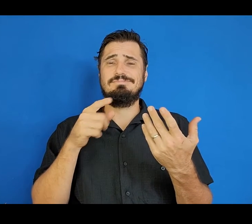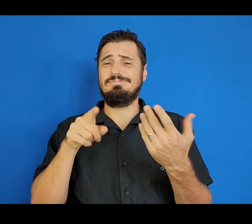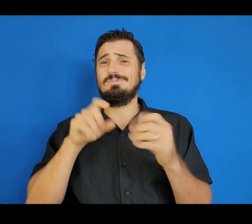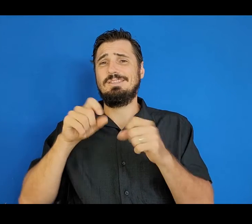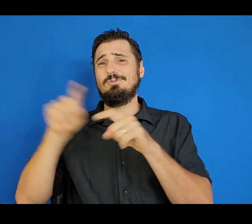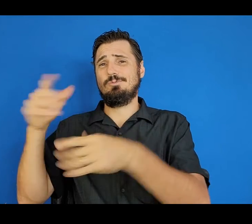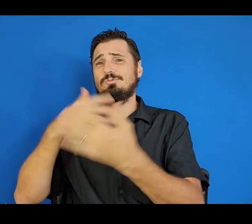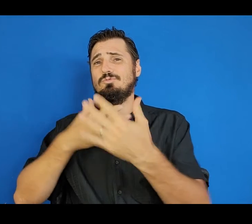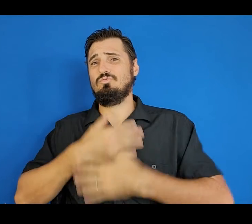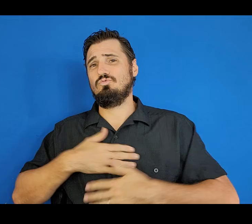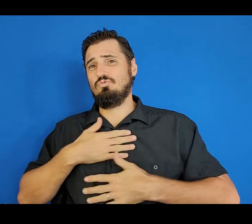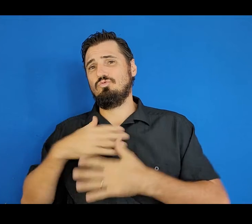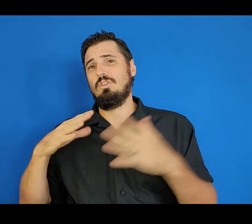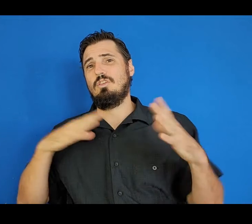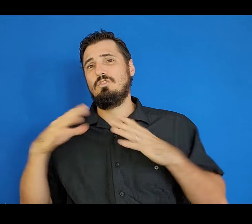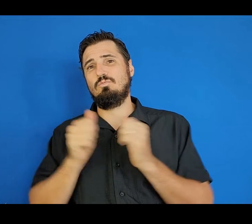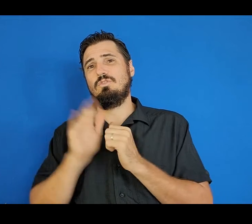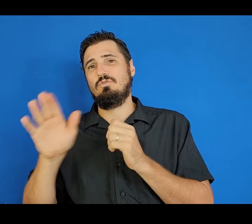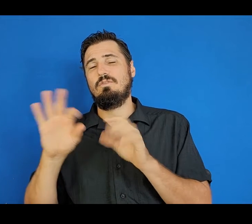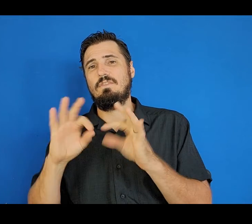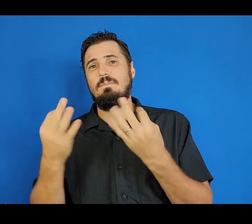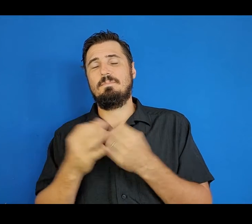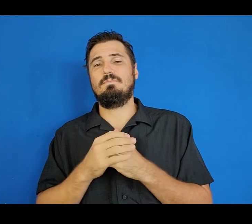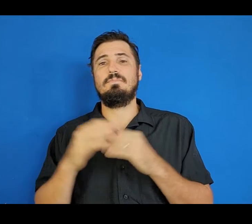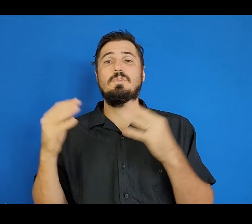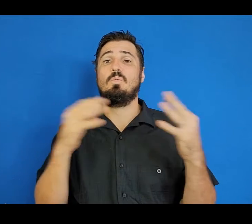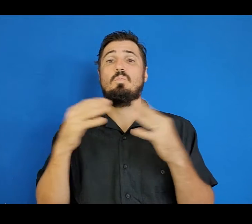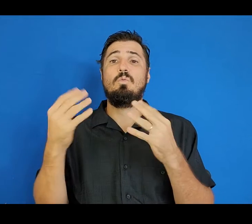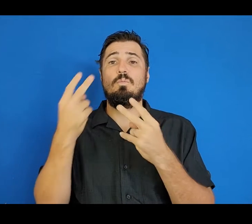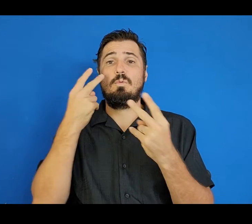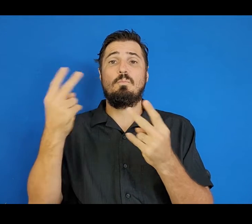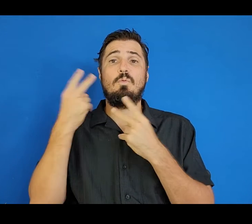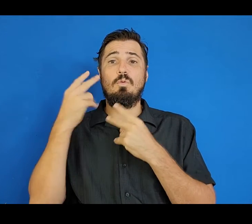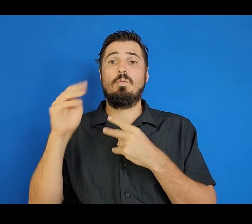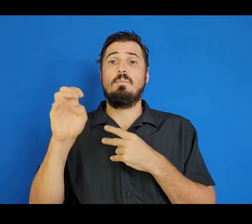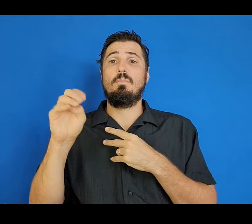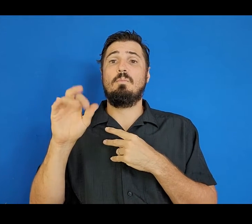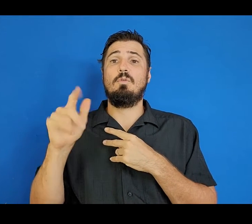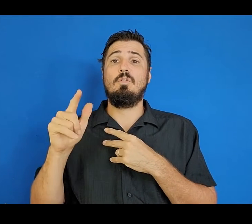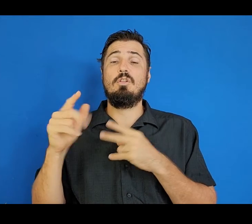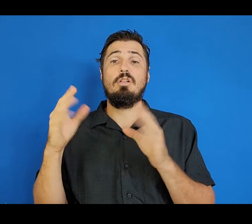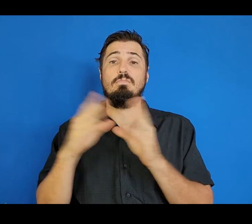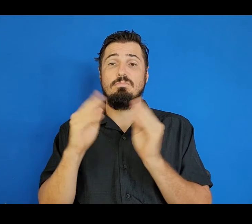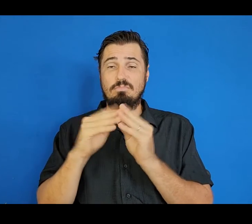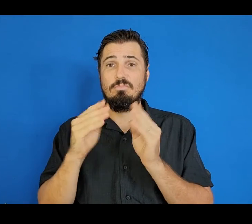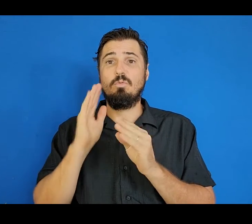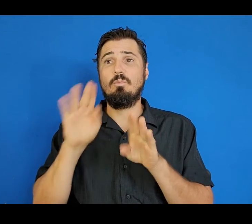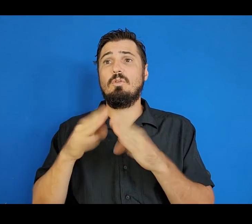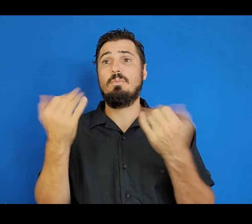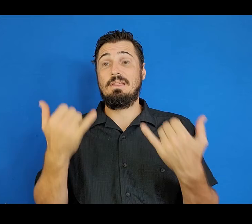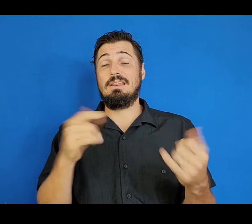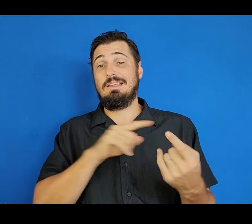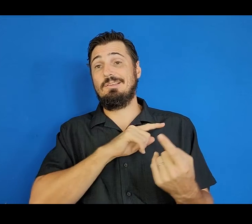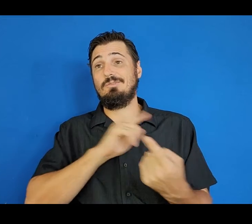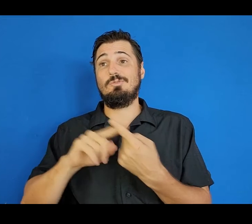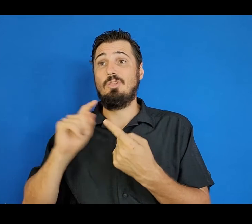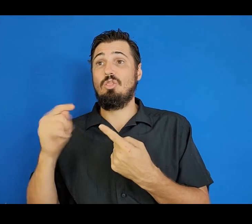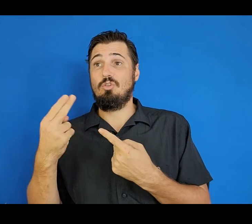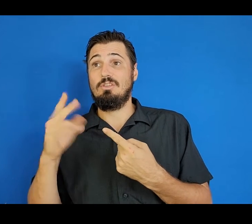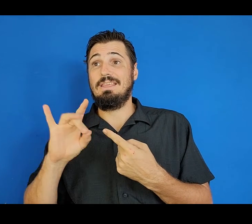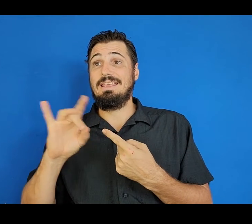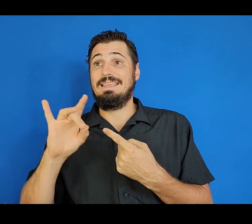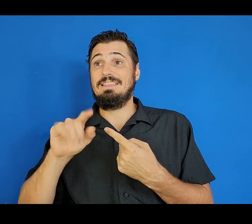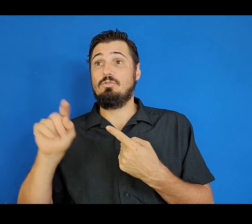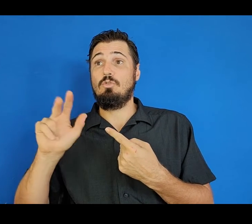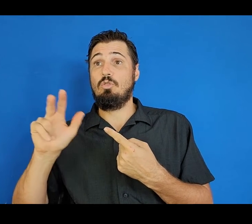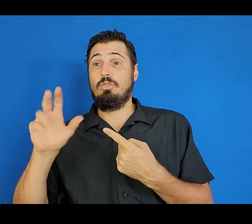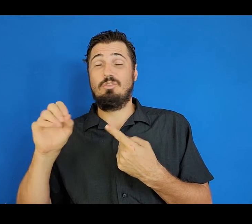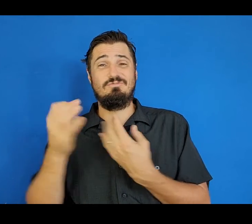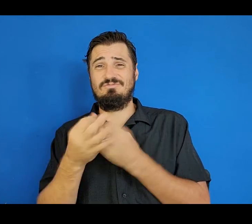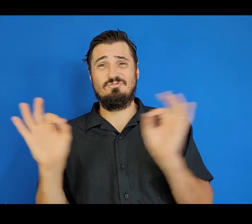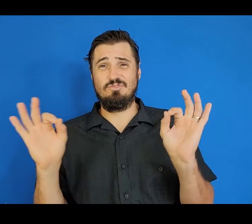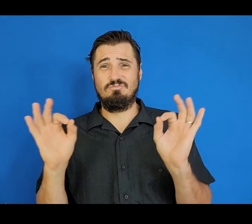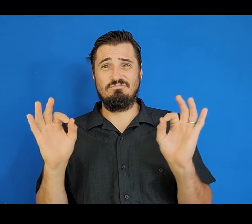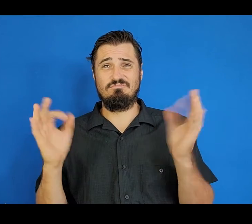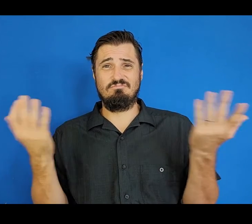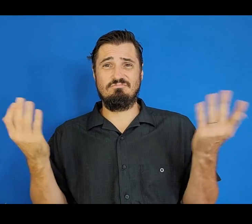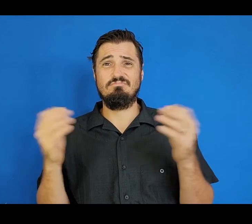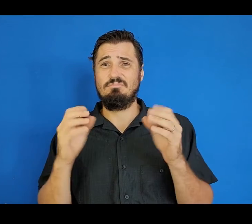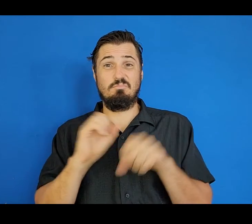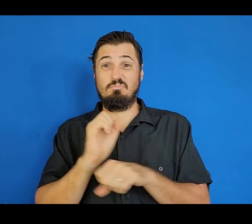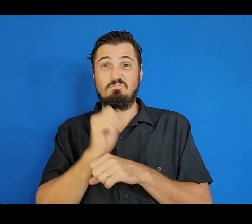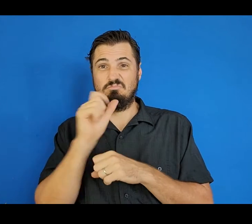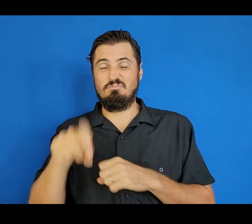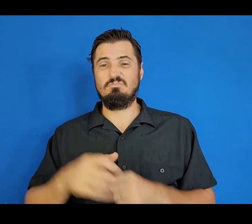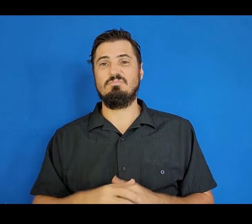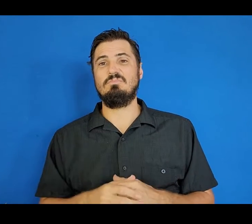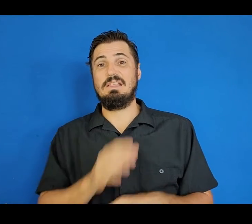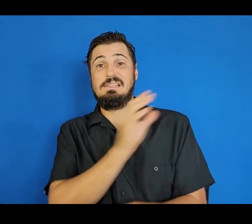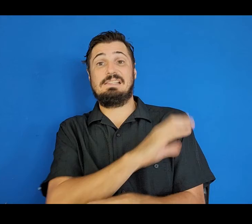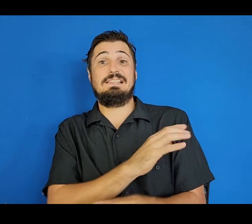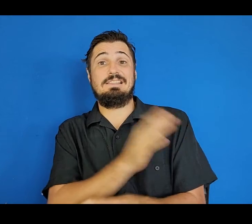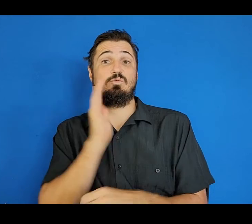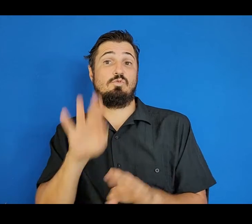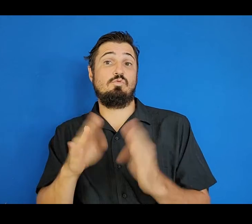The War Memorial Convention Hall testing clinic will be open now through Thursday, from 8 a.m. to 3:30 p.m. It’s free and no appointments are needed. The clinic will reopen Monday, December